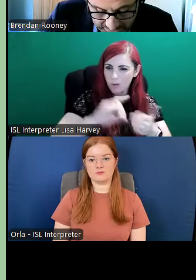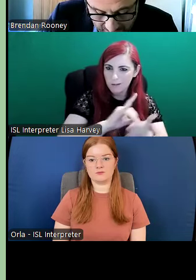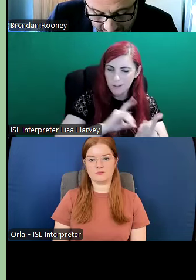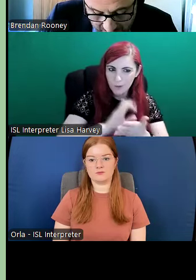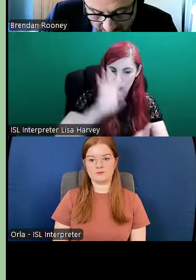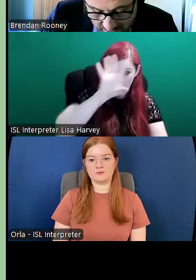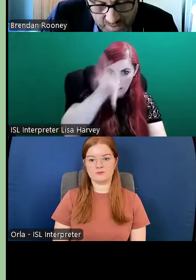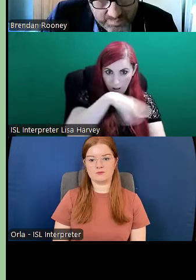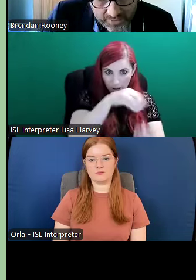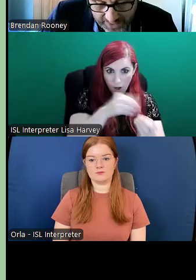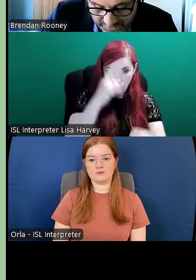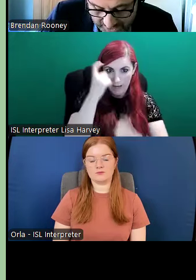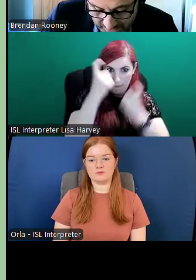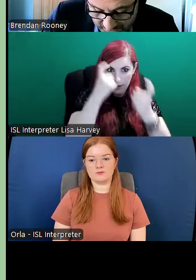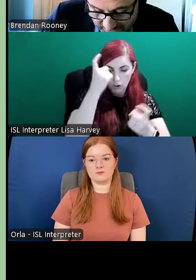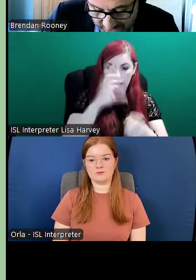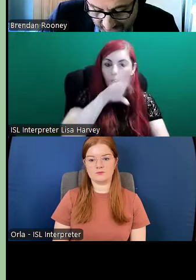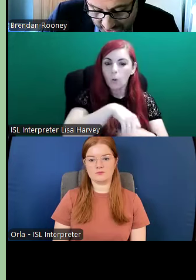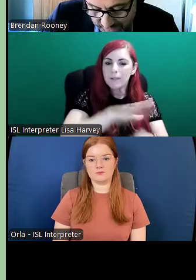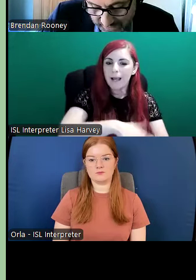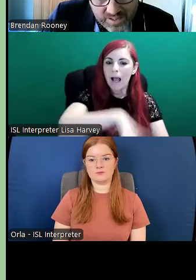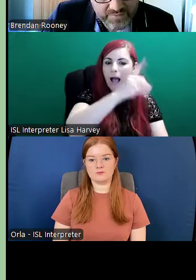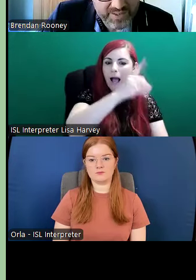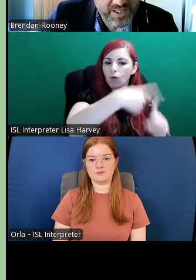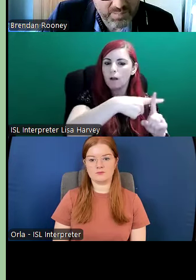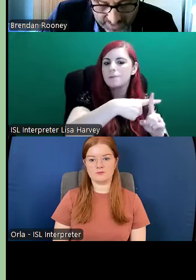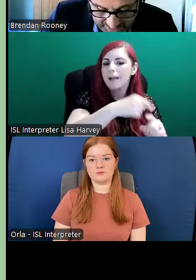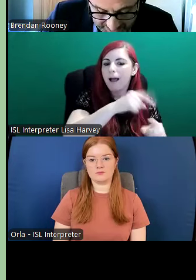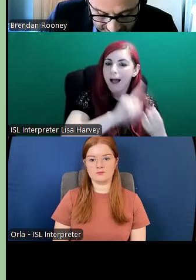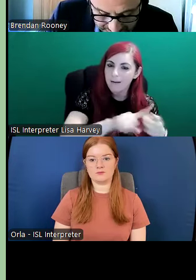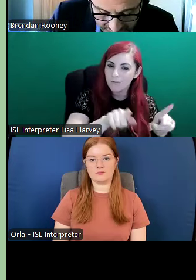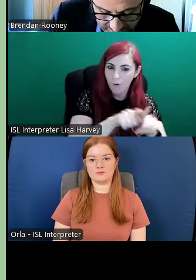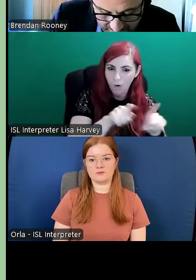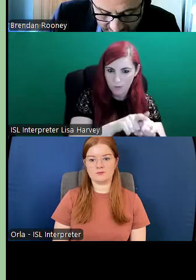the high cross at Ardboe County Tyrone and equivalent carvings in Burgundy. The